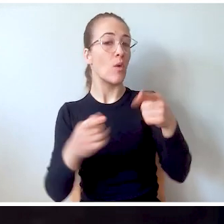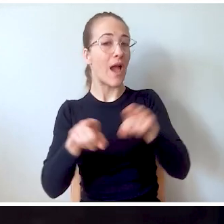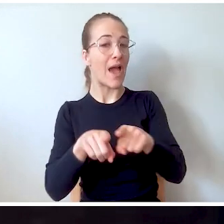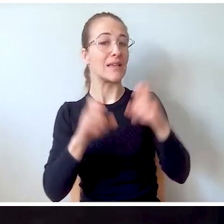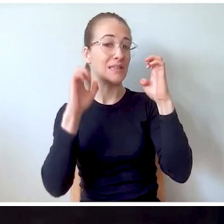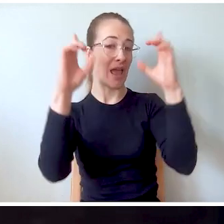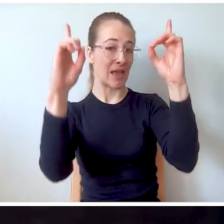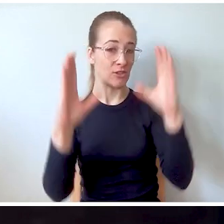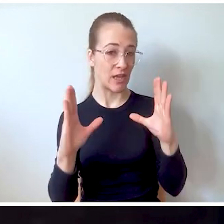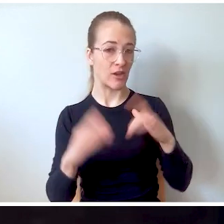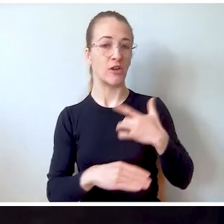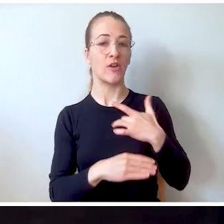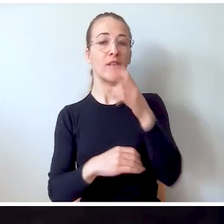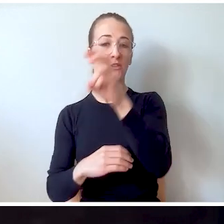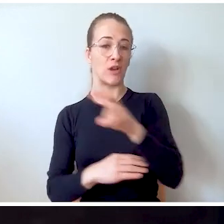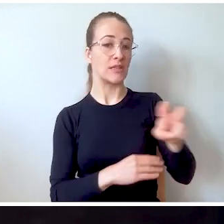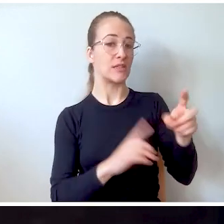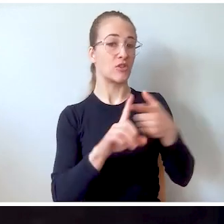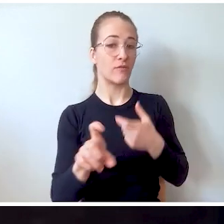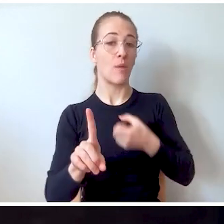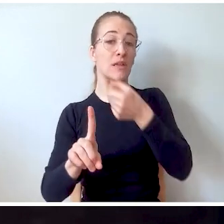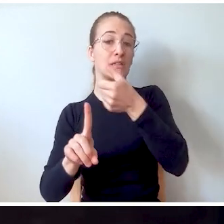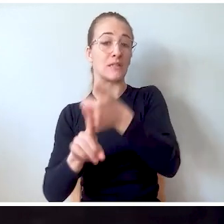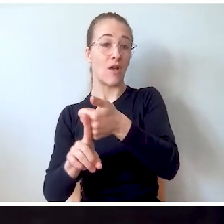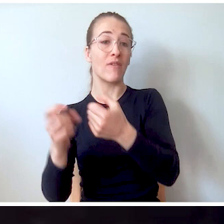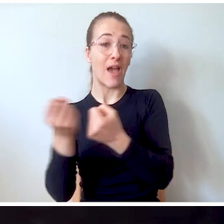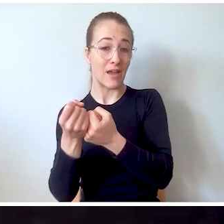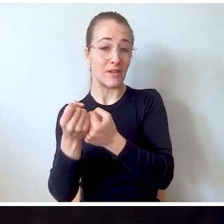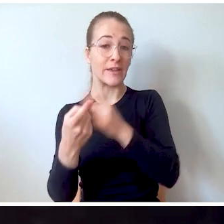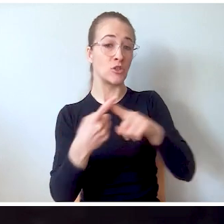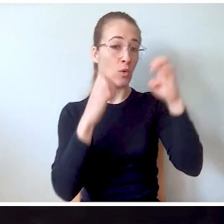did you feel that transition from self-advocate to educator